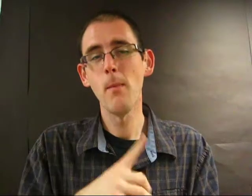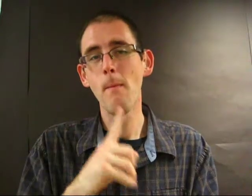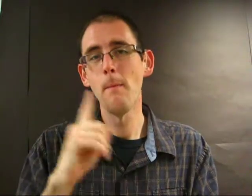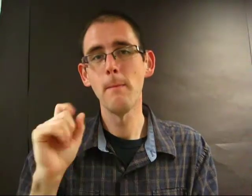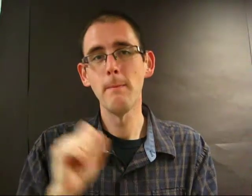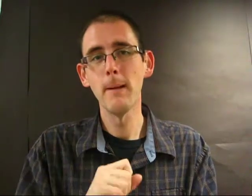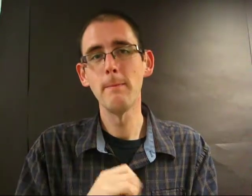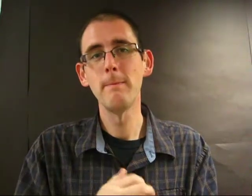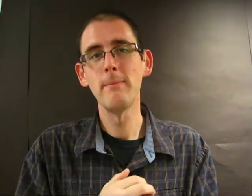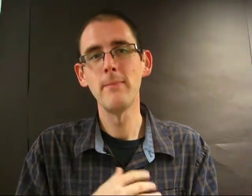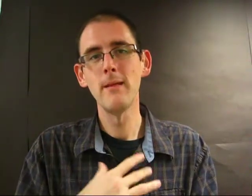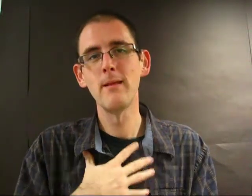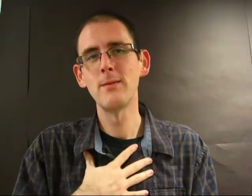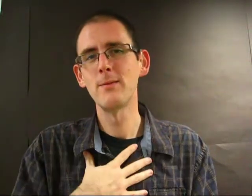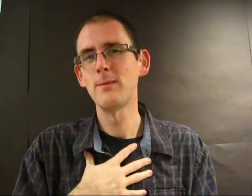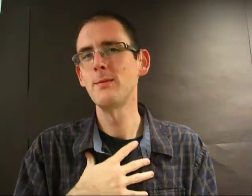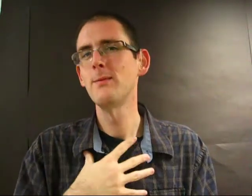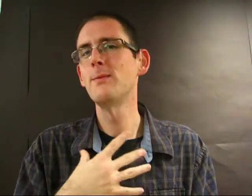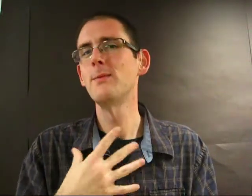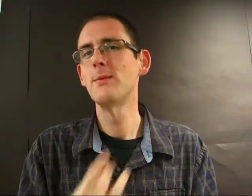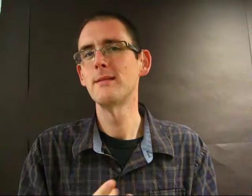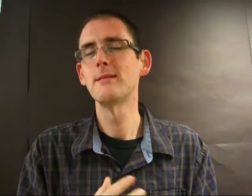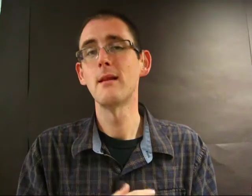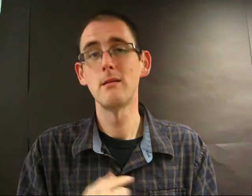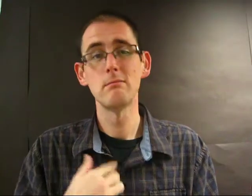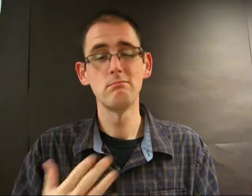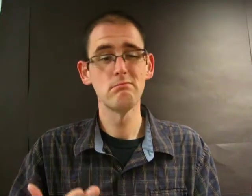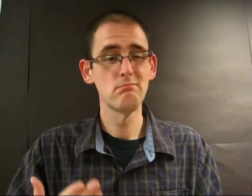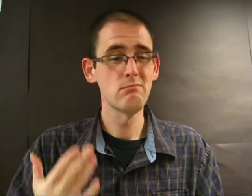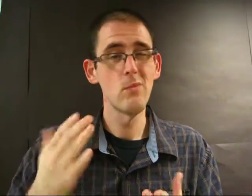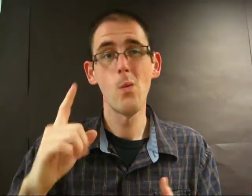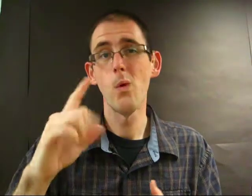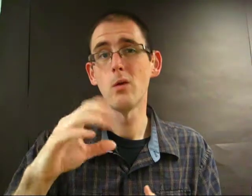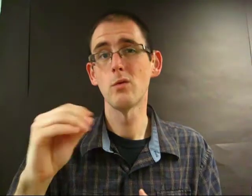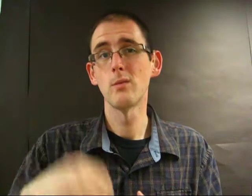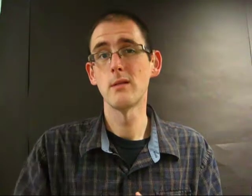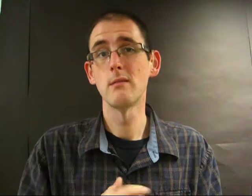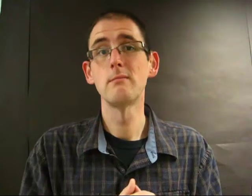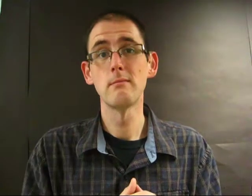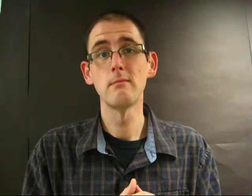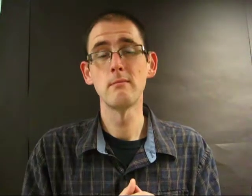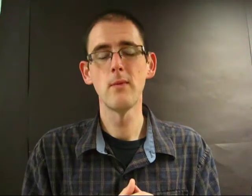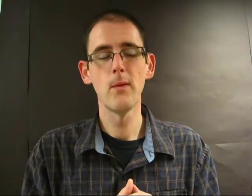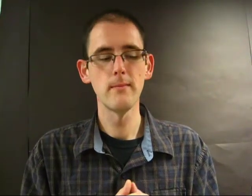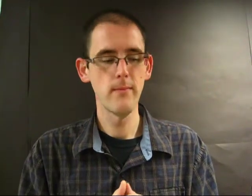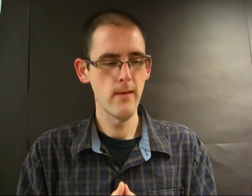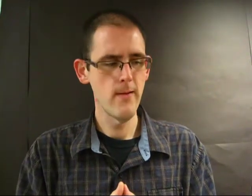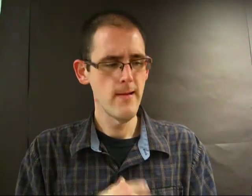Truly. Very interesting book. I recommend it 100%.